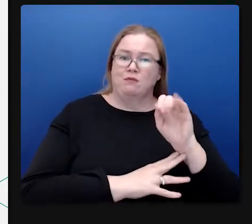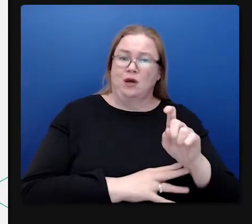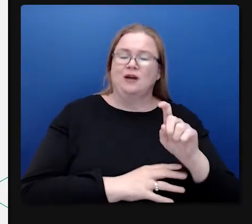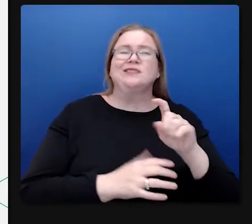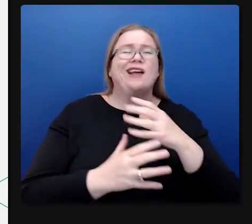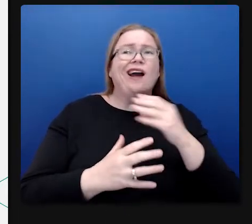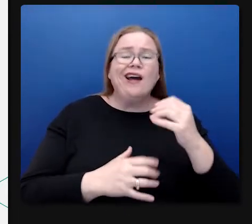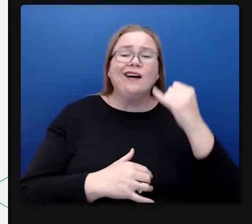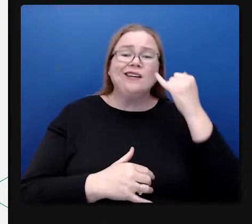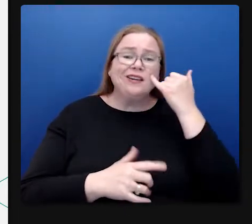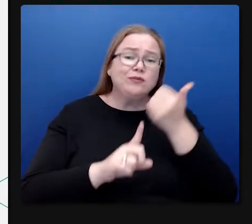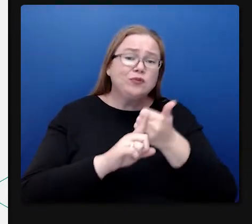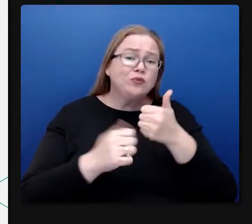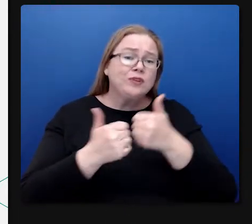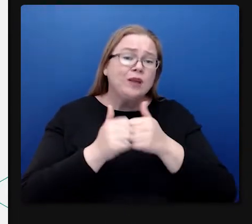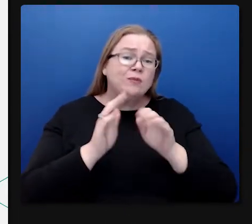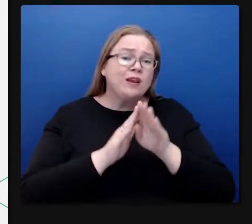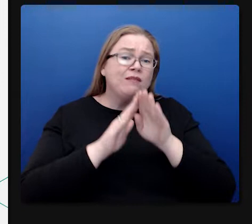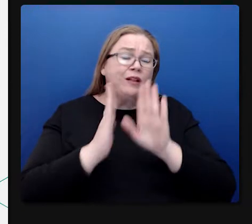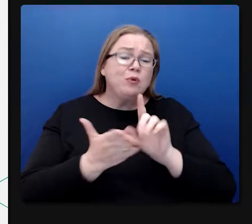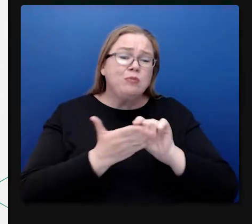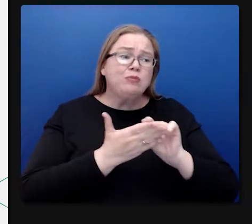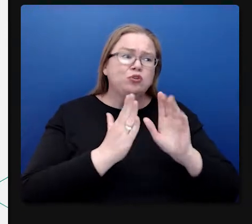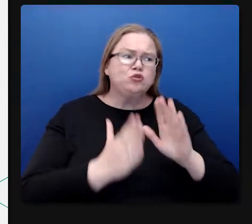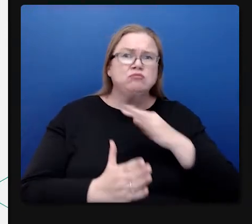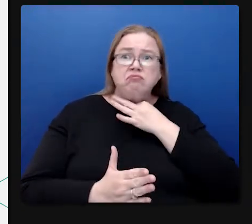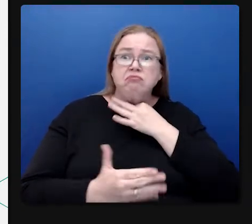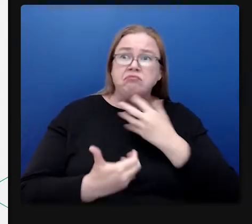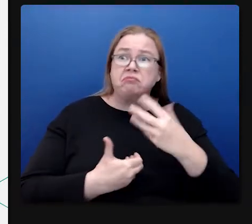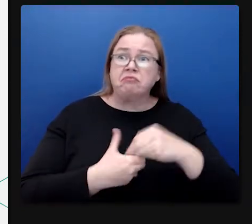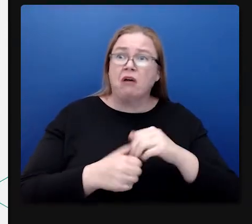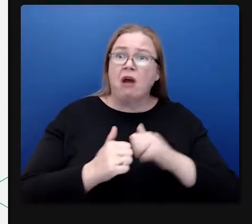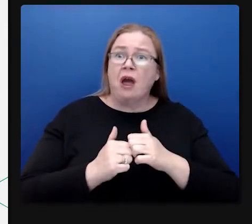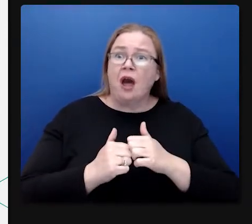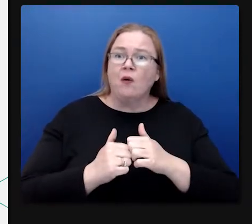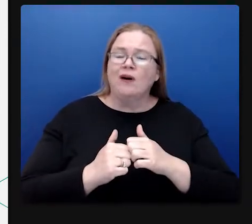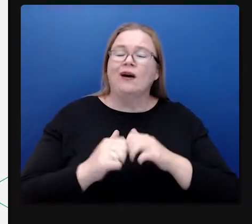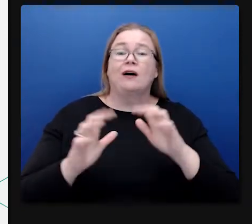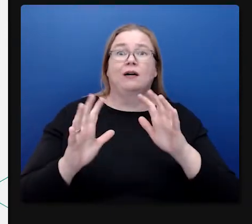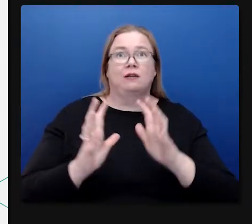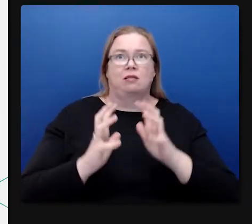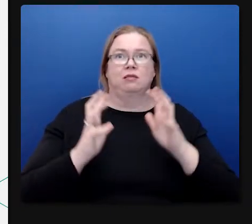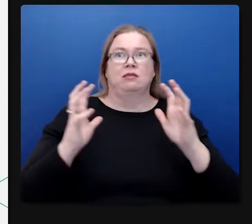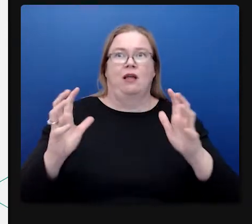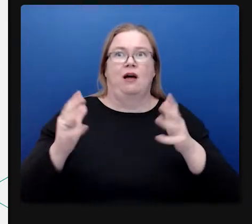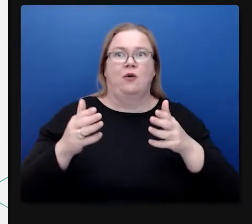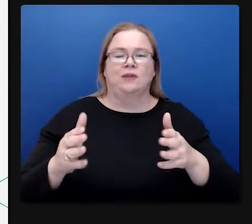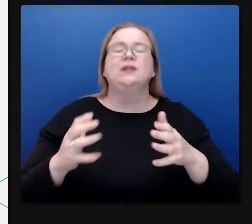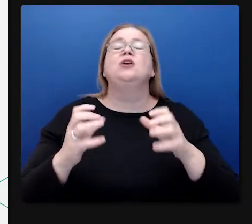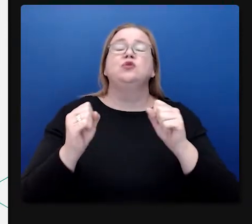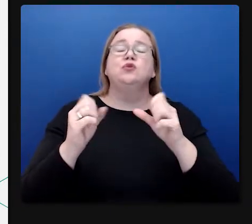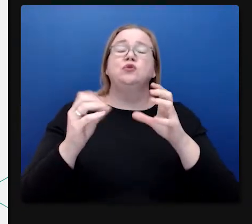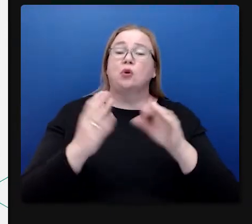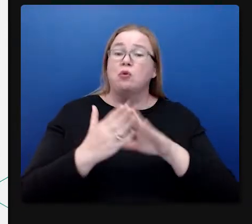And if you're game developer or publisher wondering what you can do, the answer is a lot. Find out more with us,